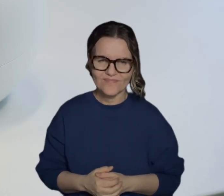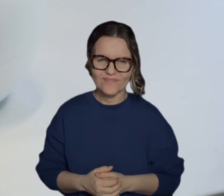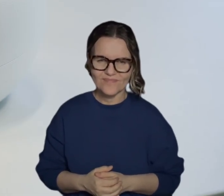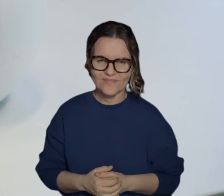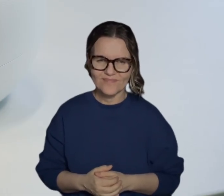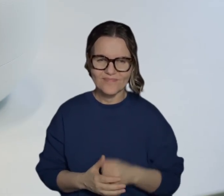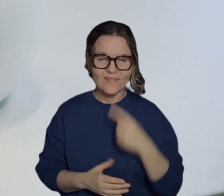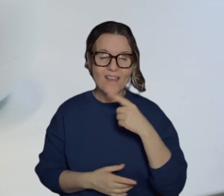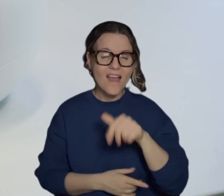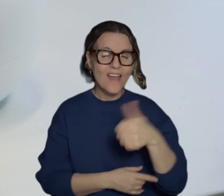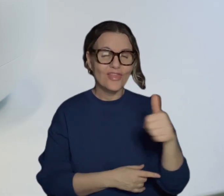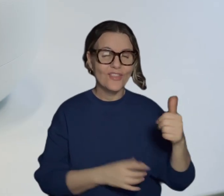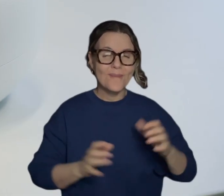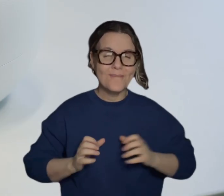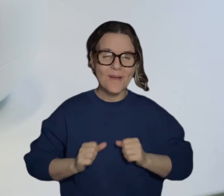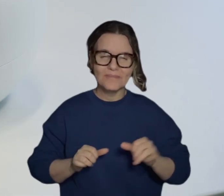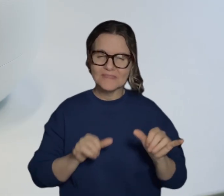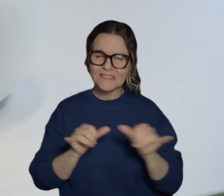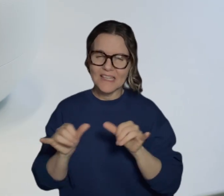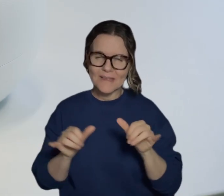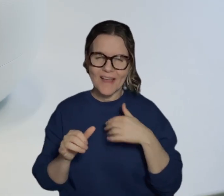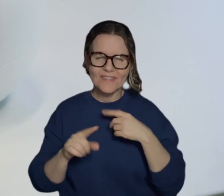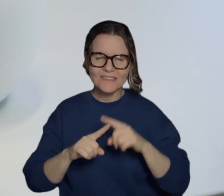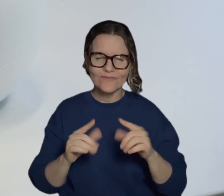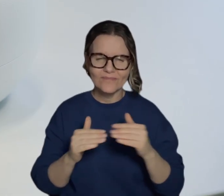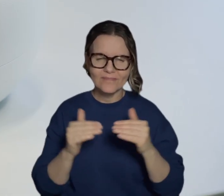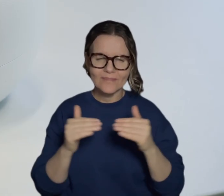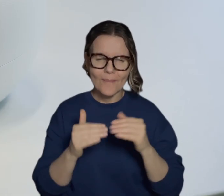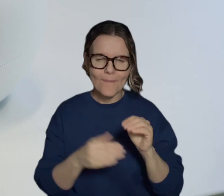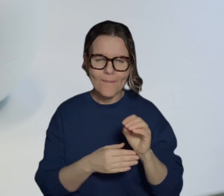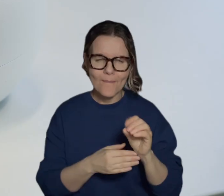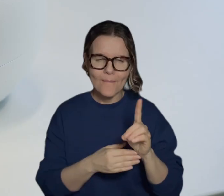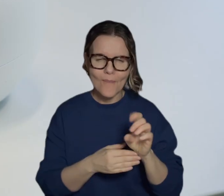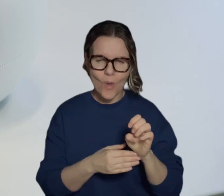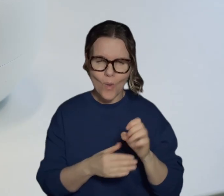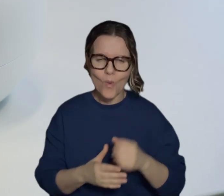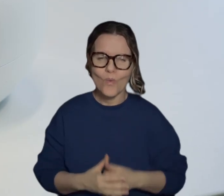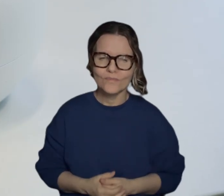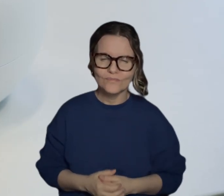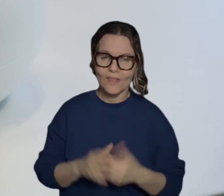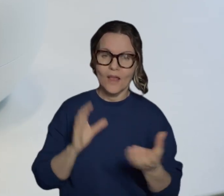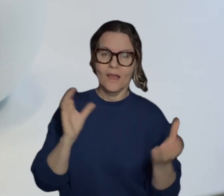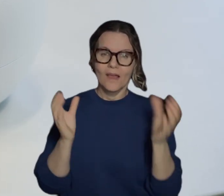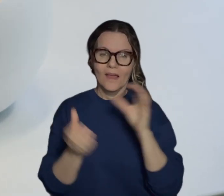those dual motors and you still have the option of modes just like the other spectr pumps as well on